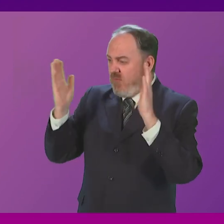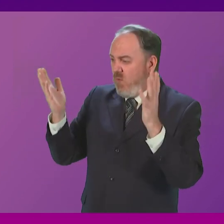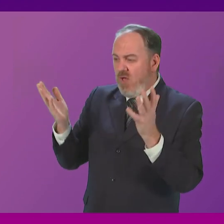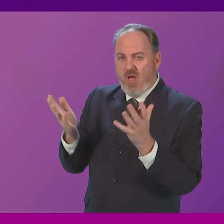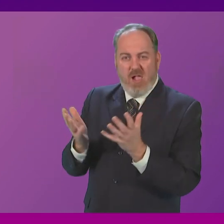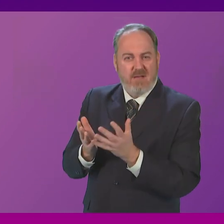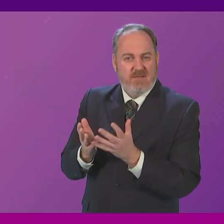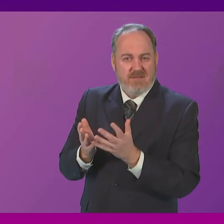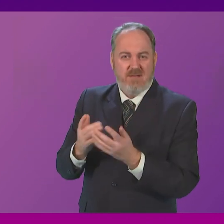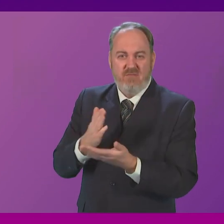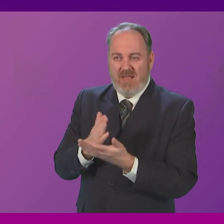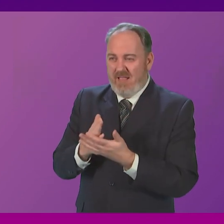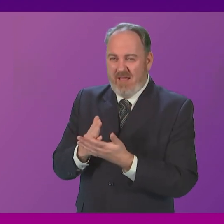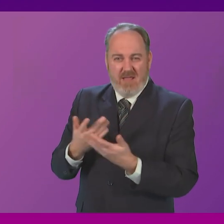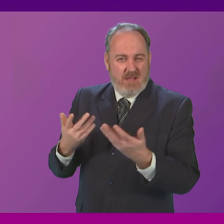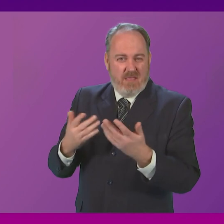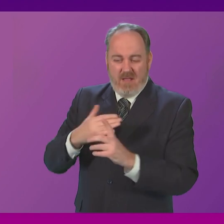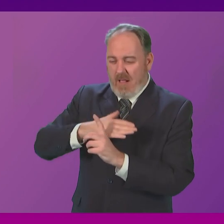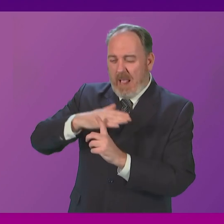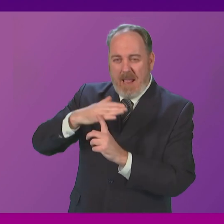Our world is on fire in the climate emergency.